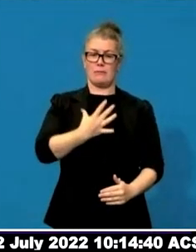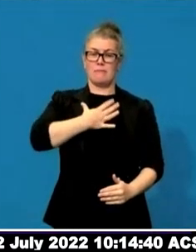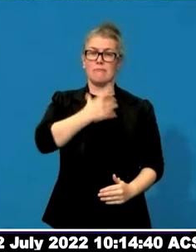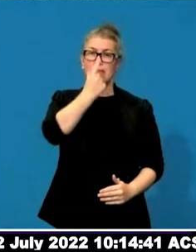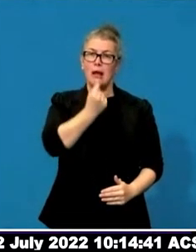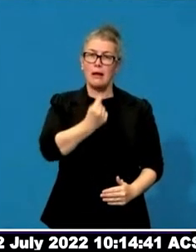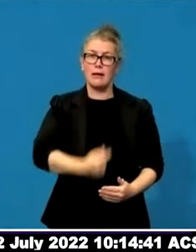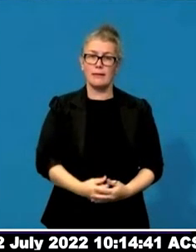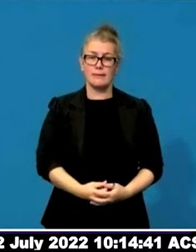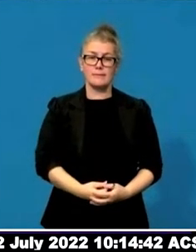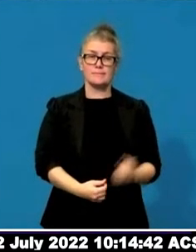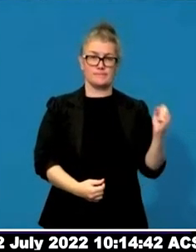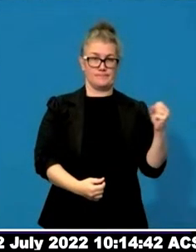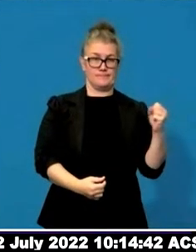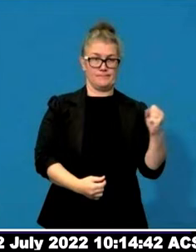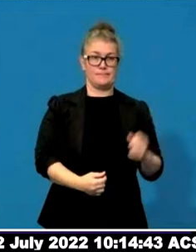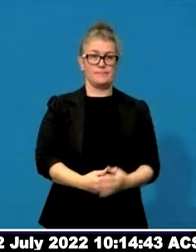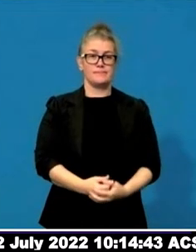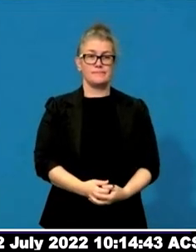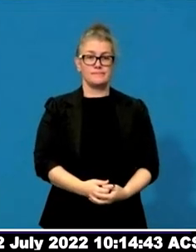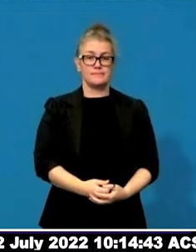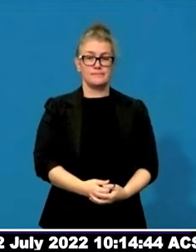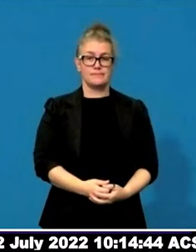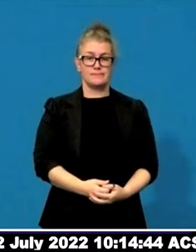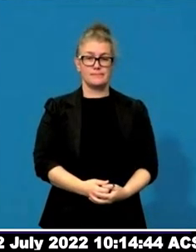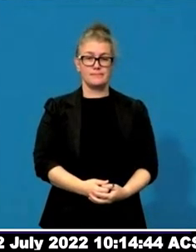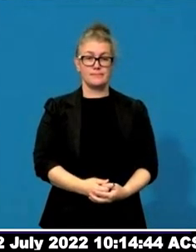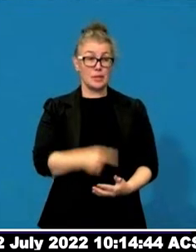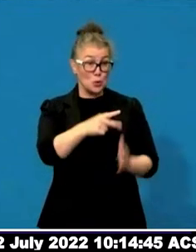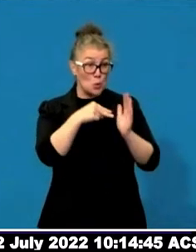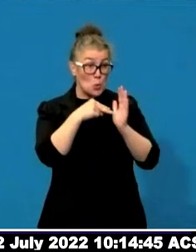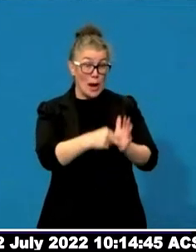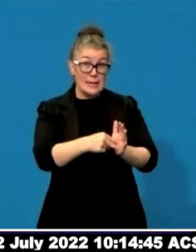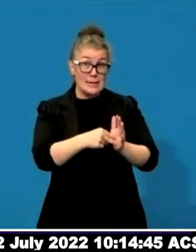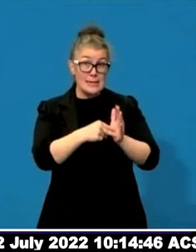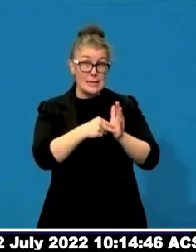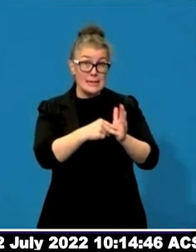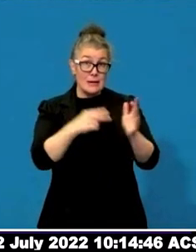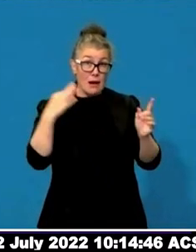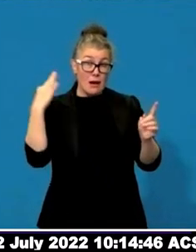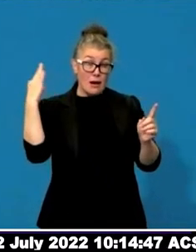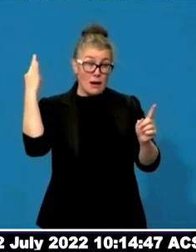Em is nodding. Have you been waiting a long time for those utensils?